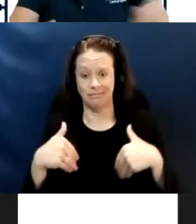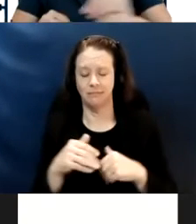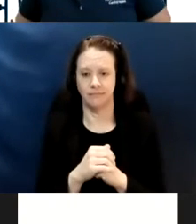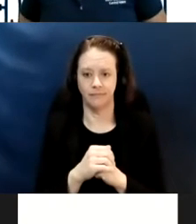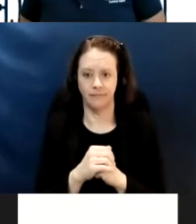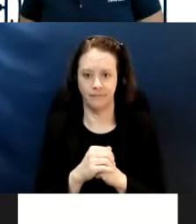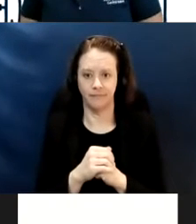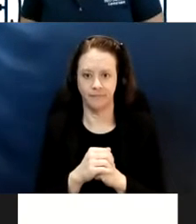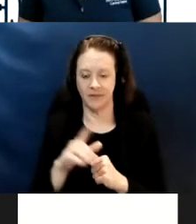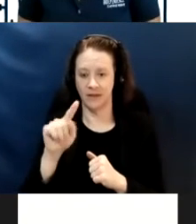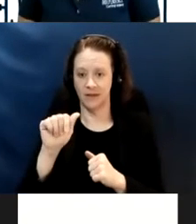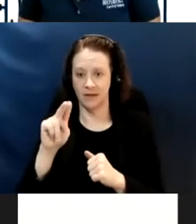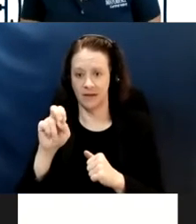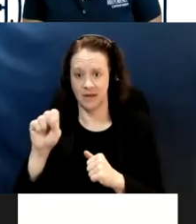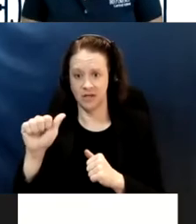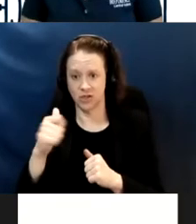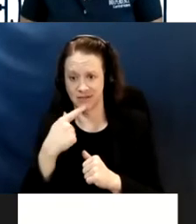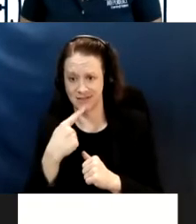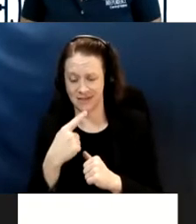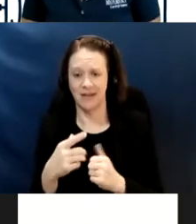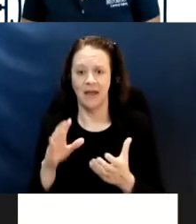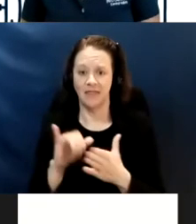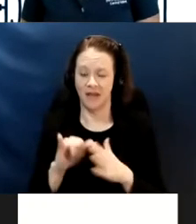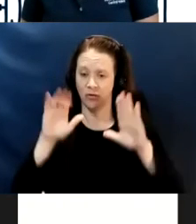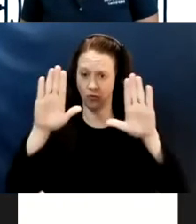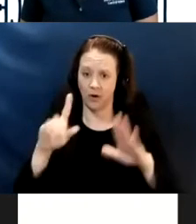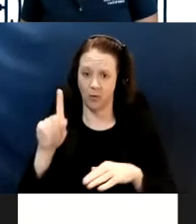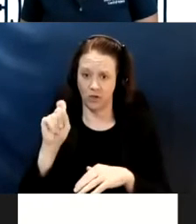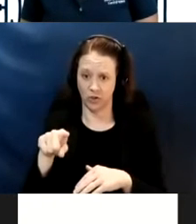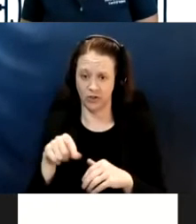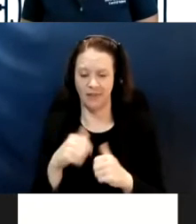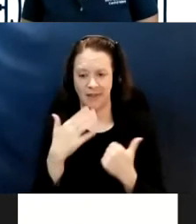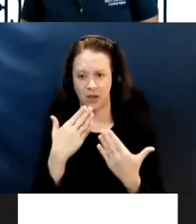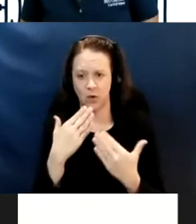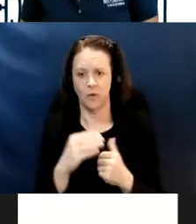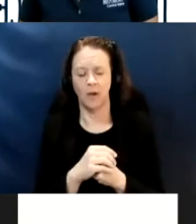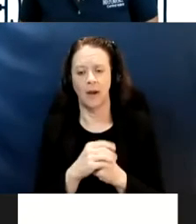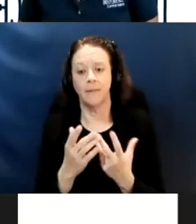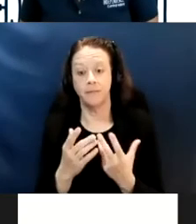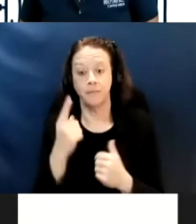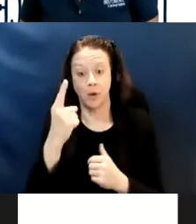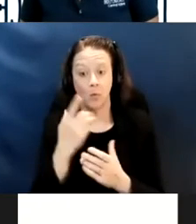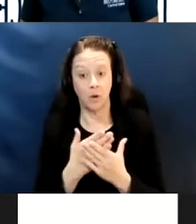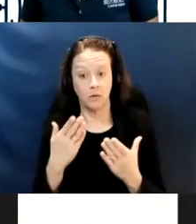You know, that's a great question, Susan, thank you. And one of the ways that,